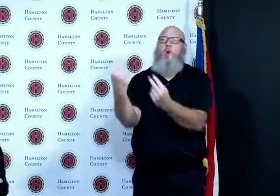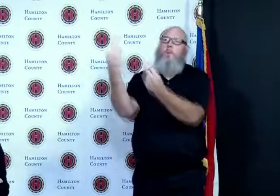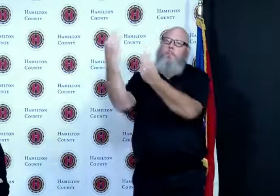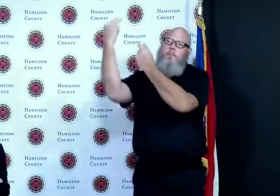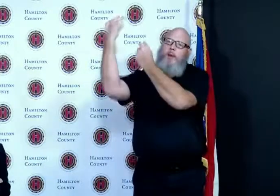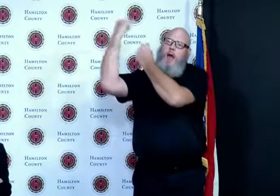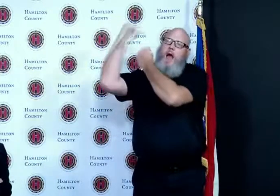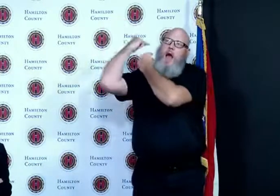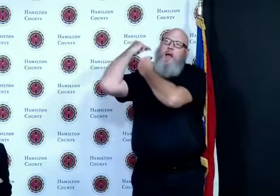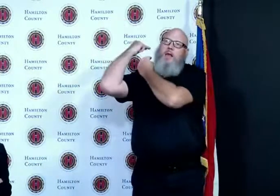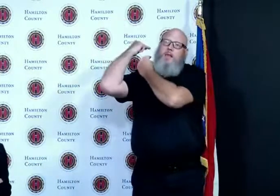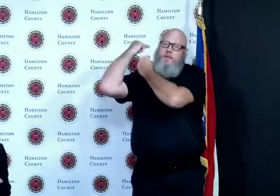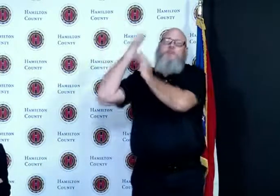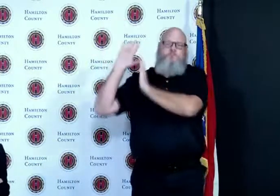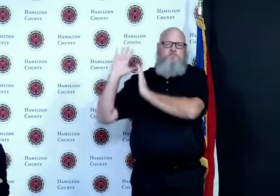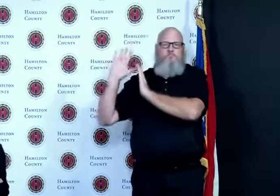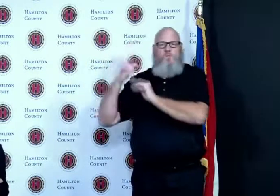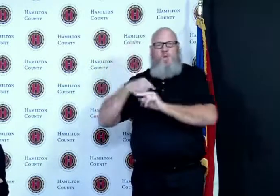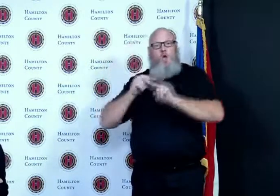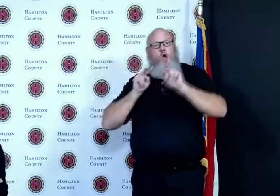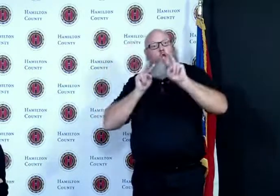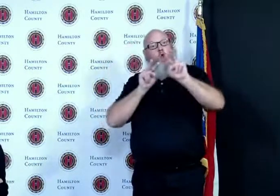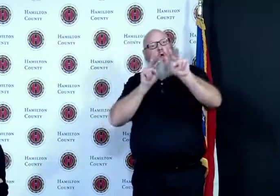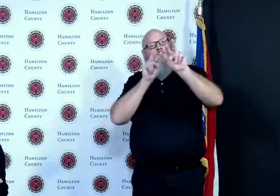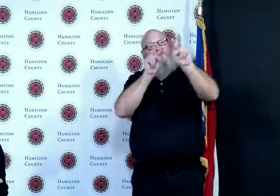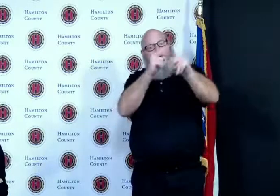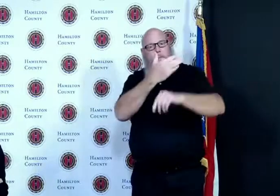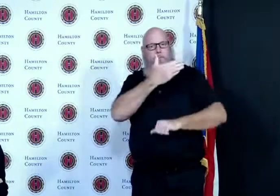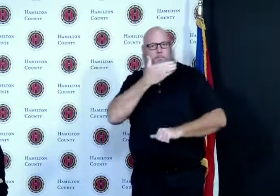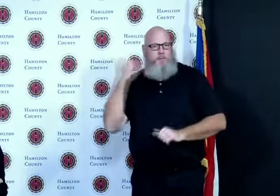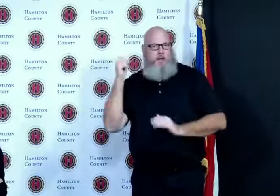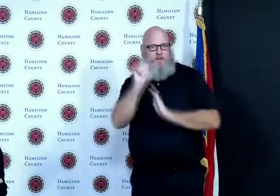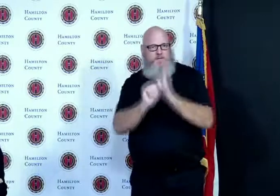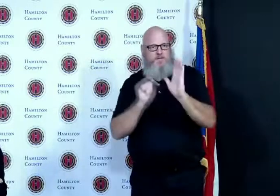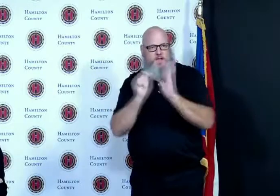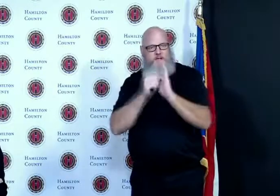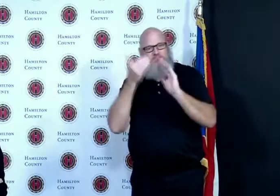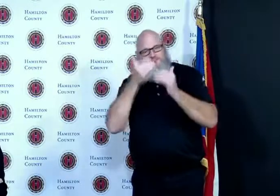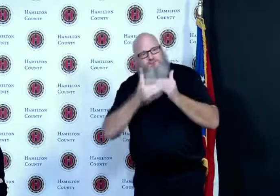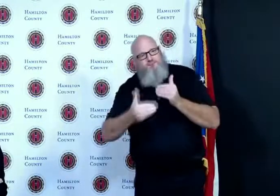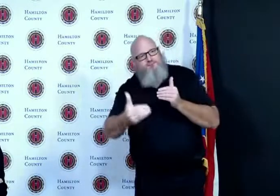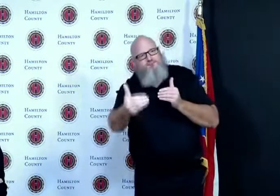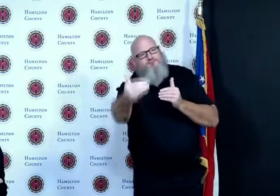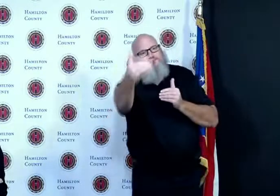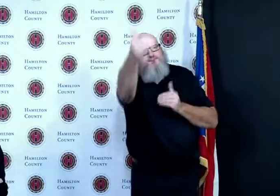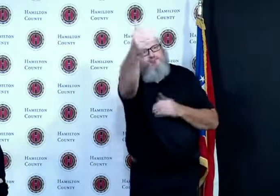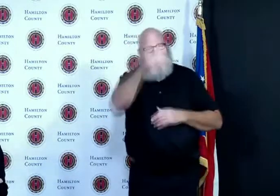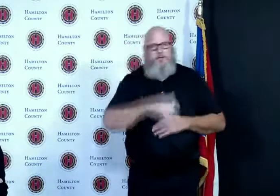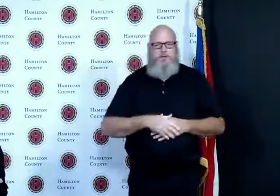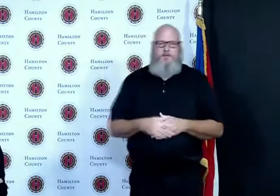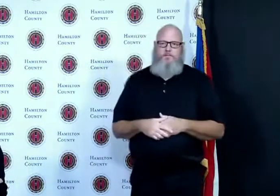also as many of you I'm sure know Hamilton County for the first time ever is in purple